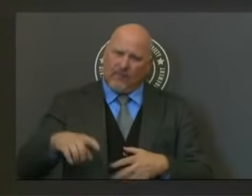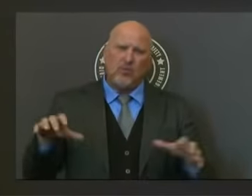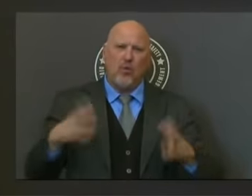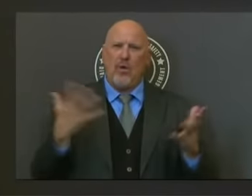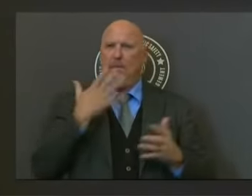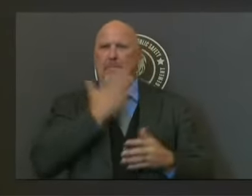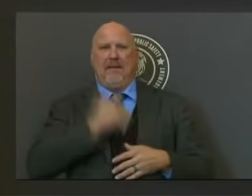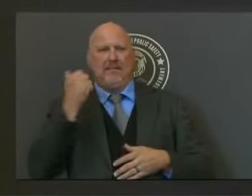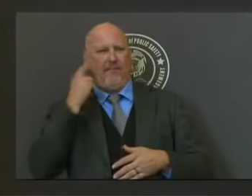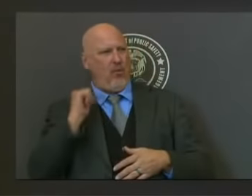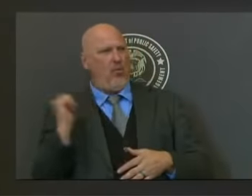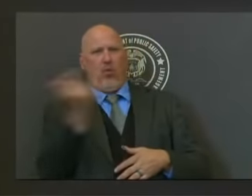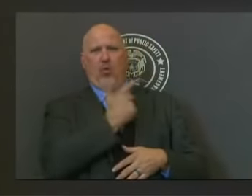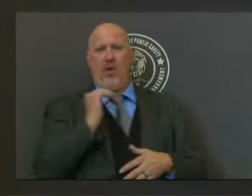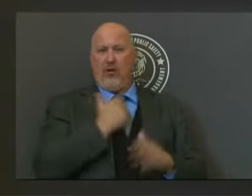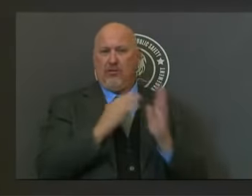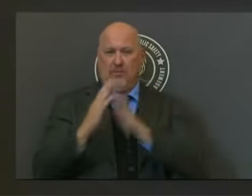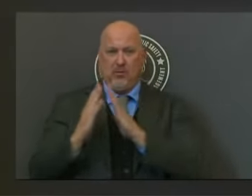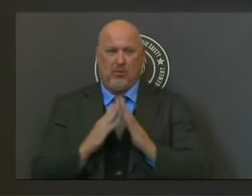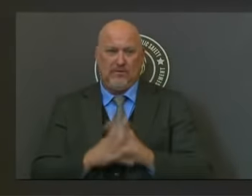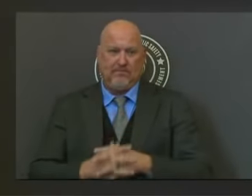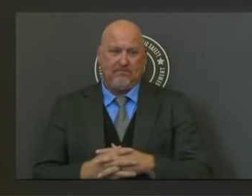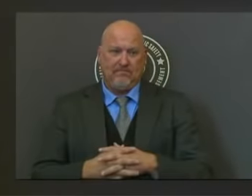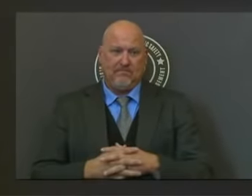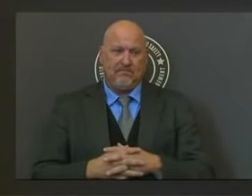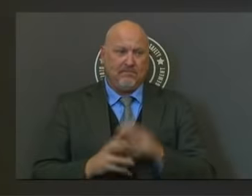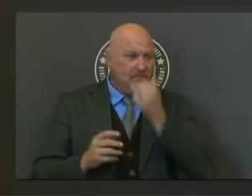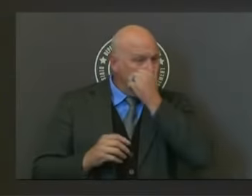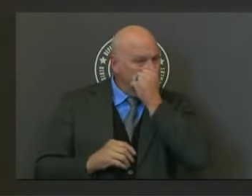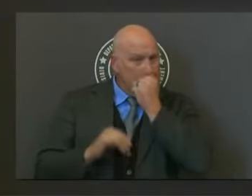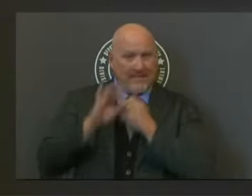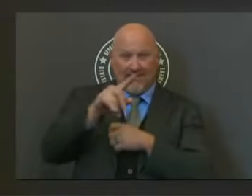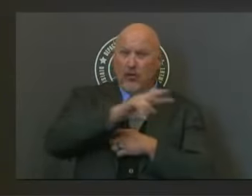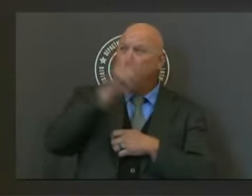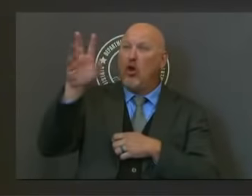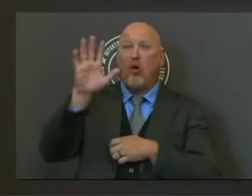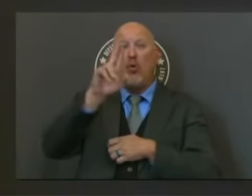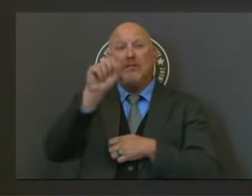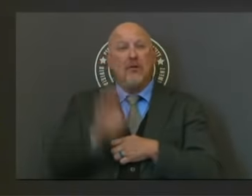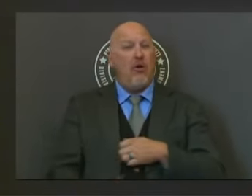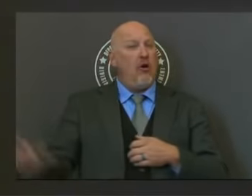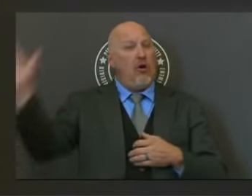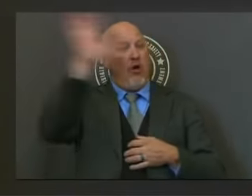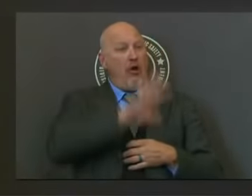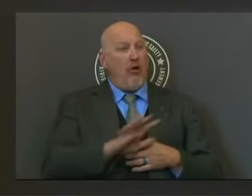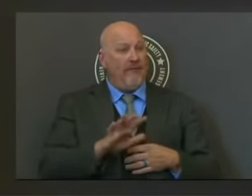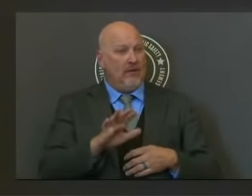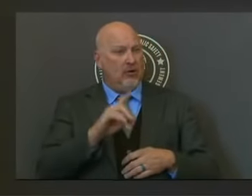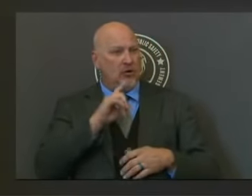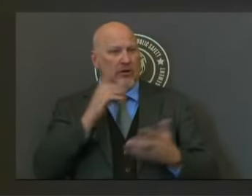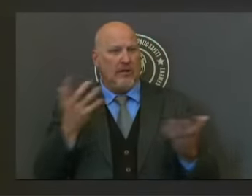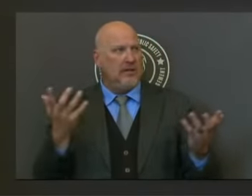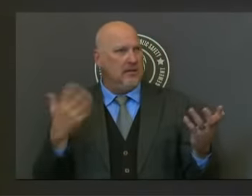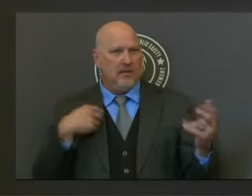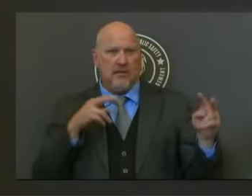the U. S. right now it's hard to look forward to the future our